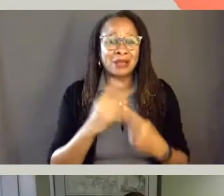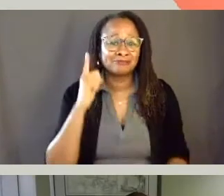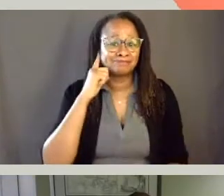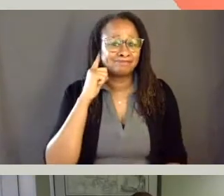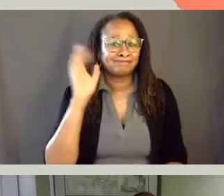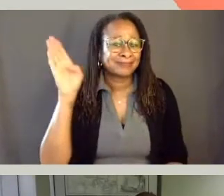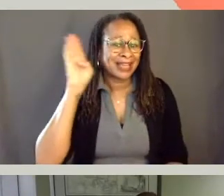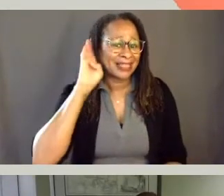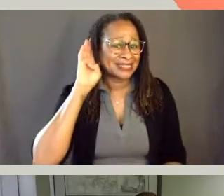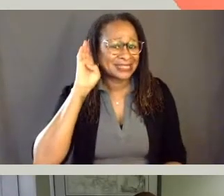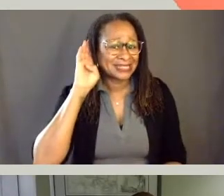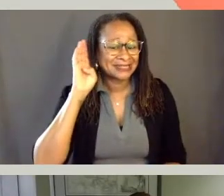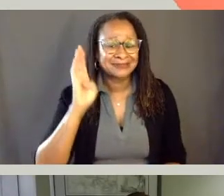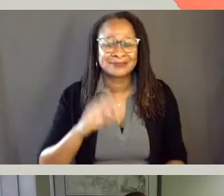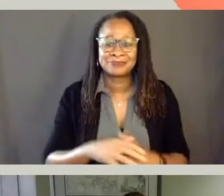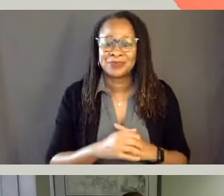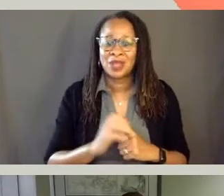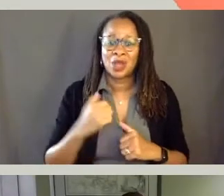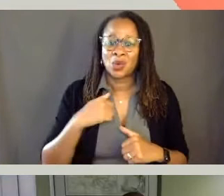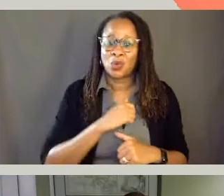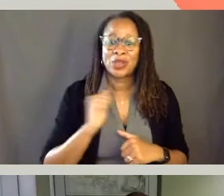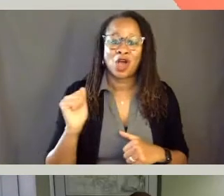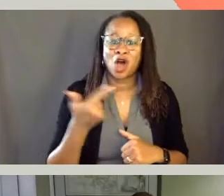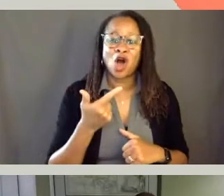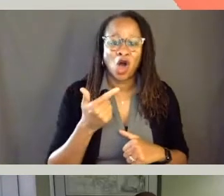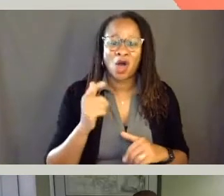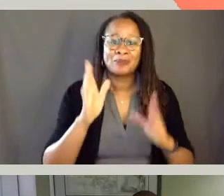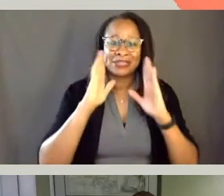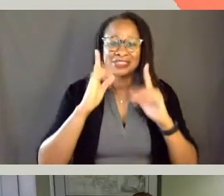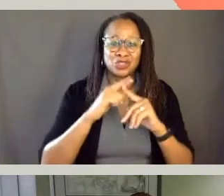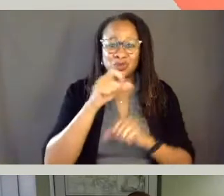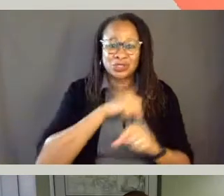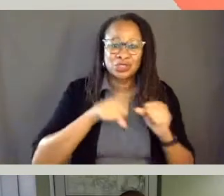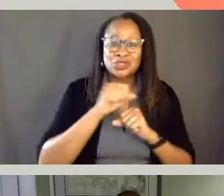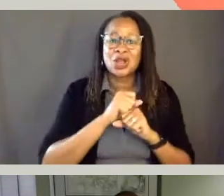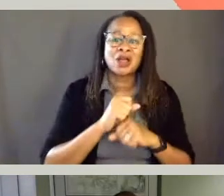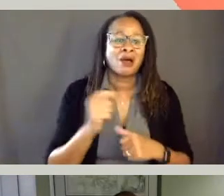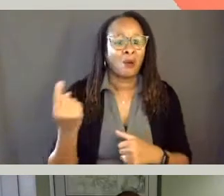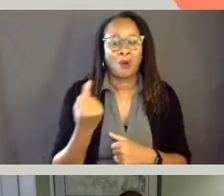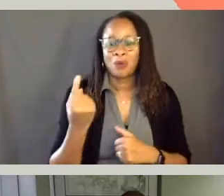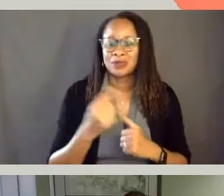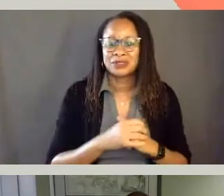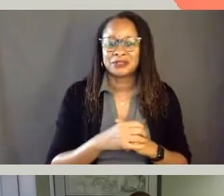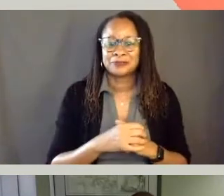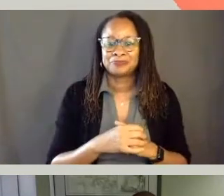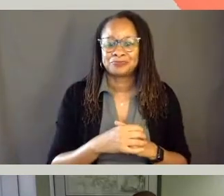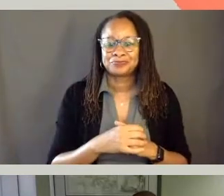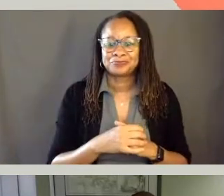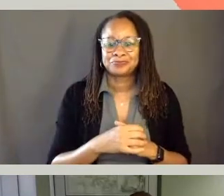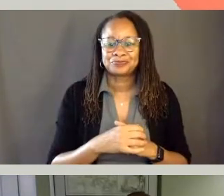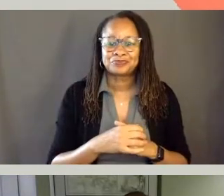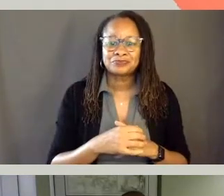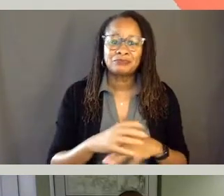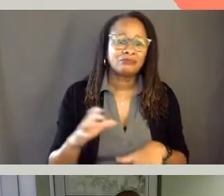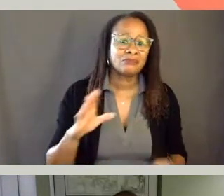We all listened to each other, at all times. There was never a bully in the room.